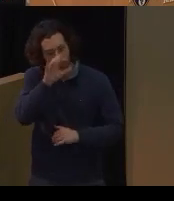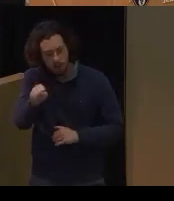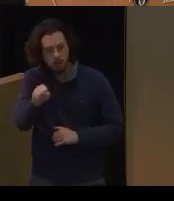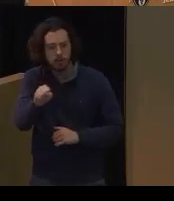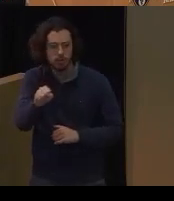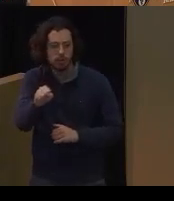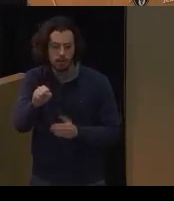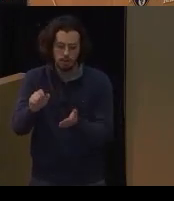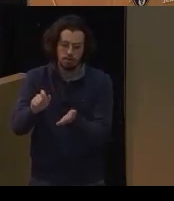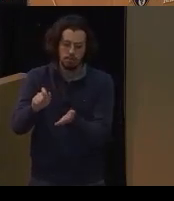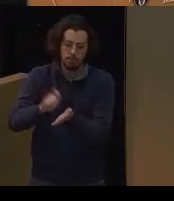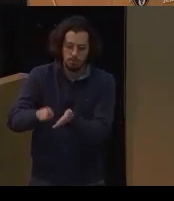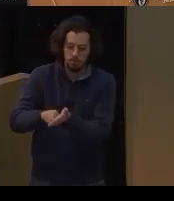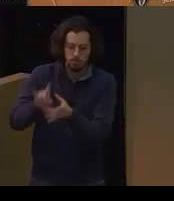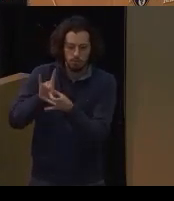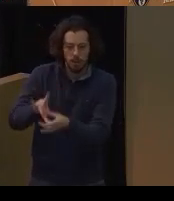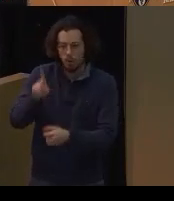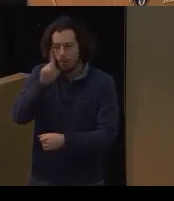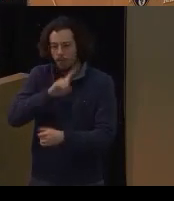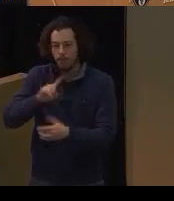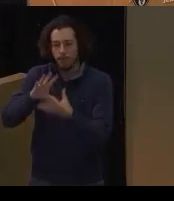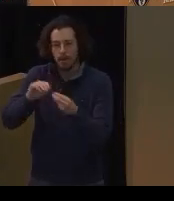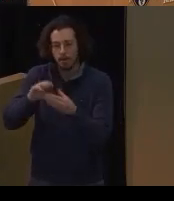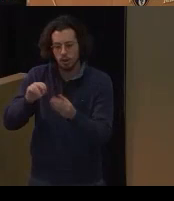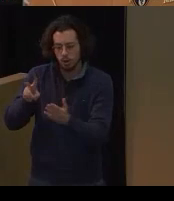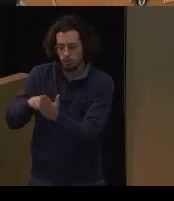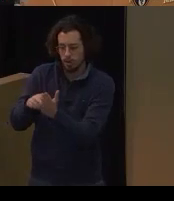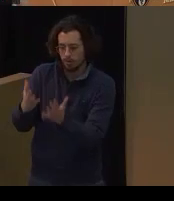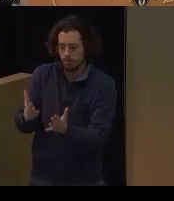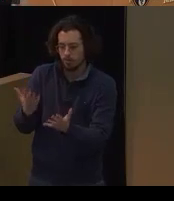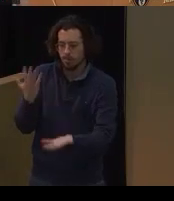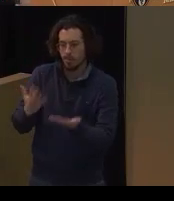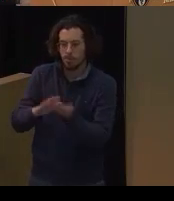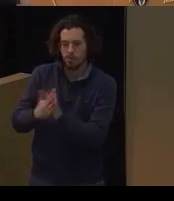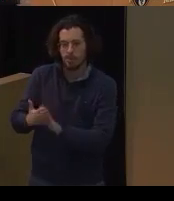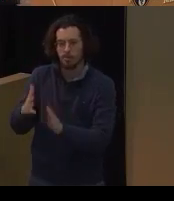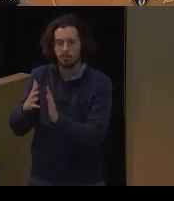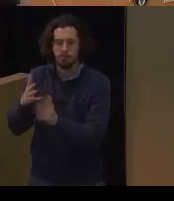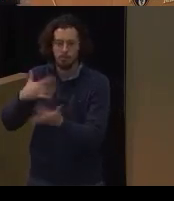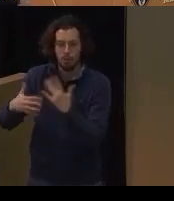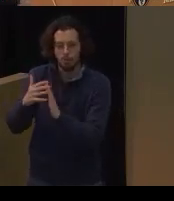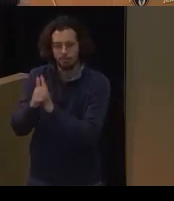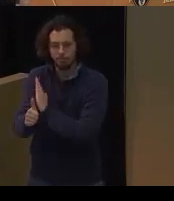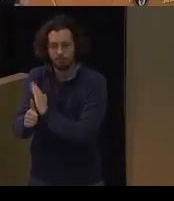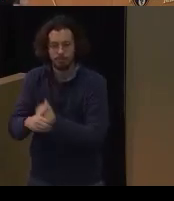readers may be such social experts so for a long time Scholars have posed this question